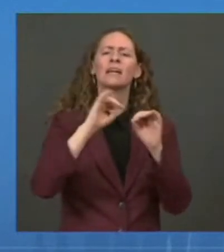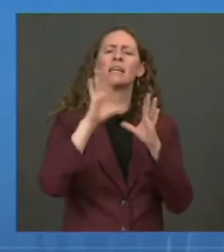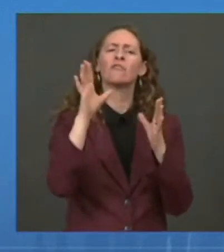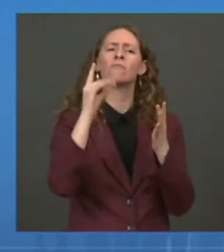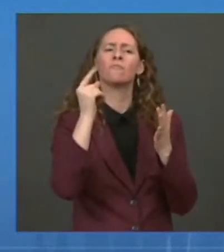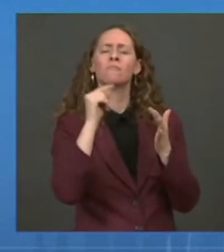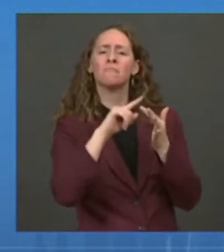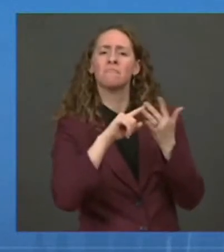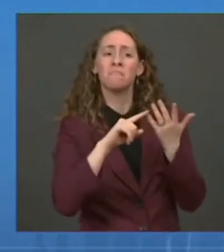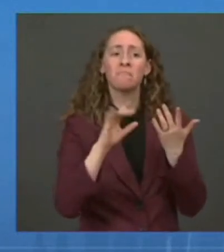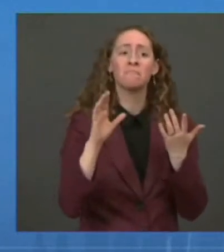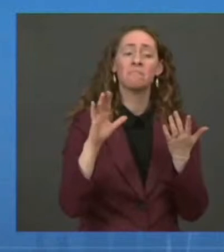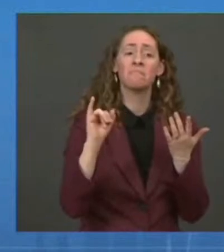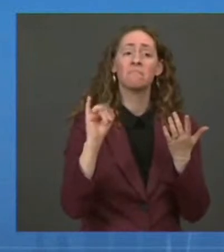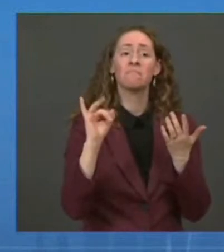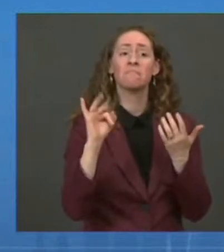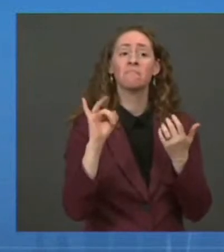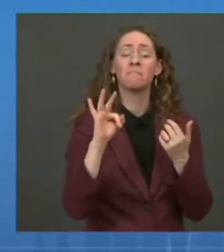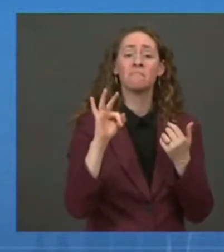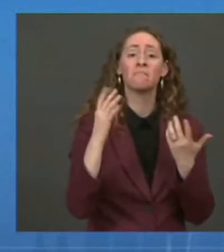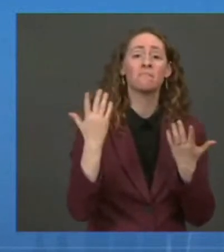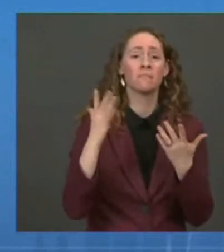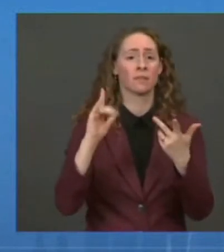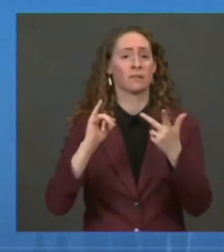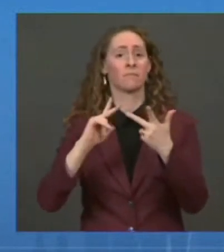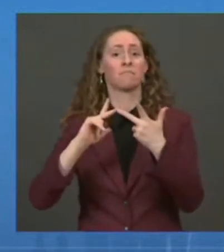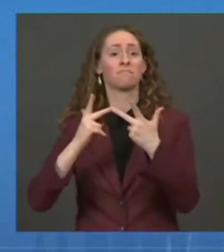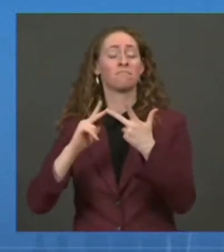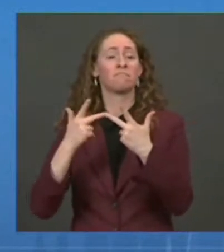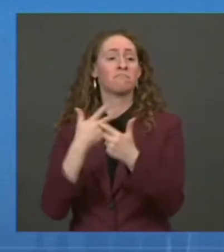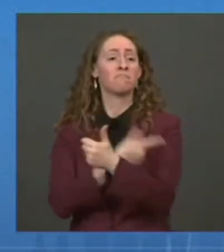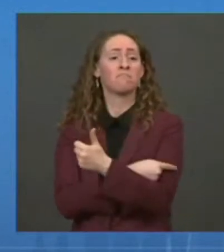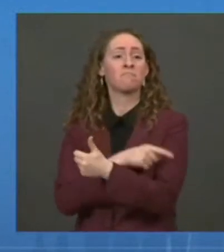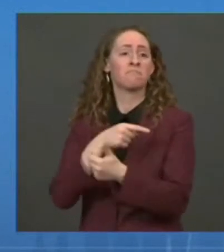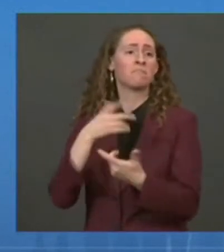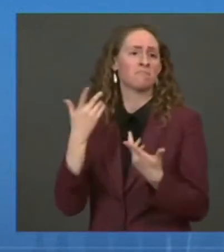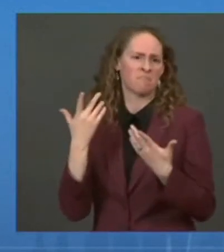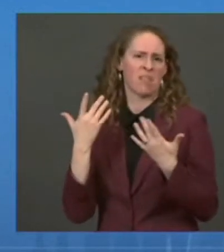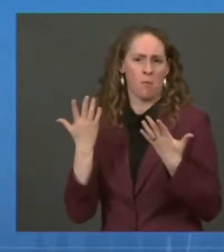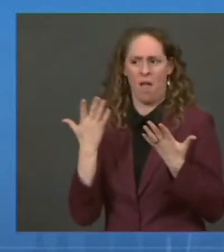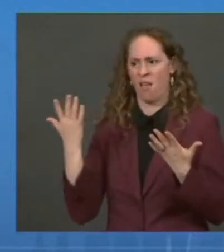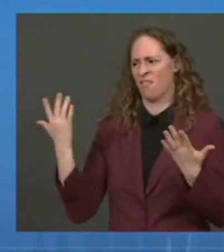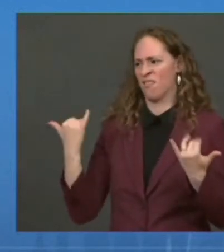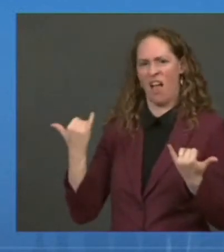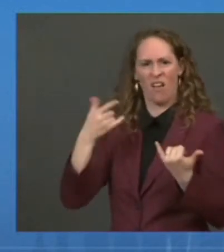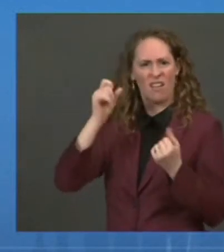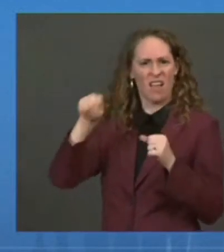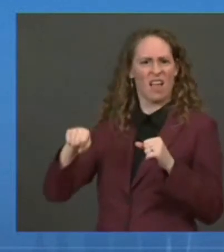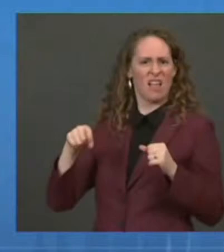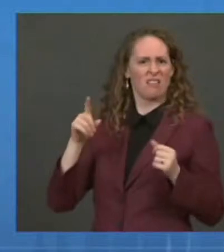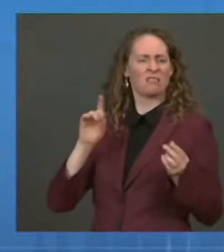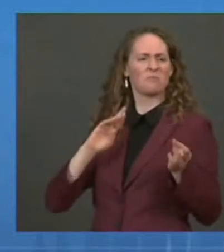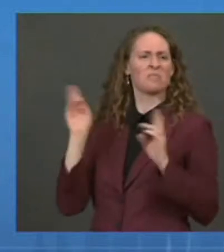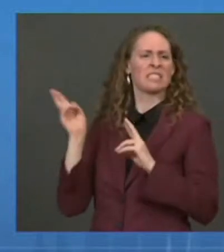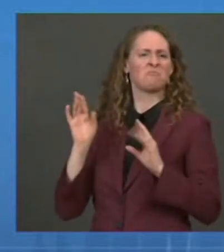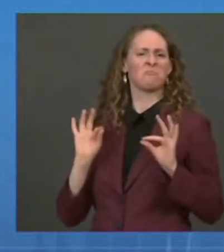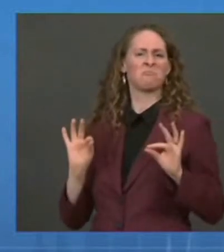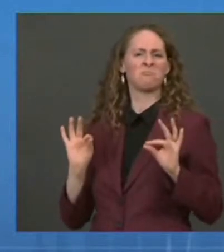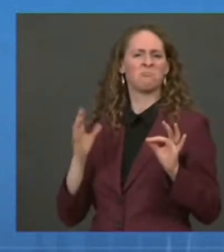INDICATED THAT WE COULD PROBABLY GET A GOOD BIT OF MILEAGE JUST FROM BOOSTING WITH